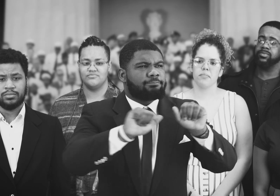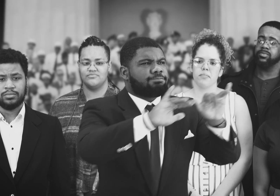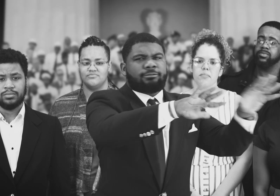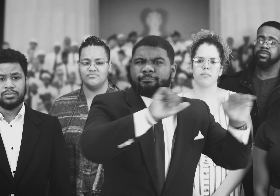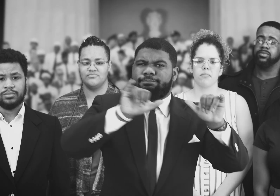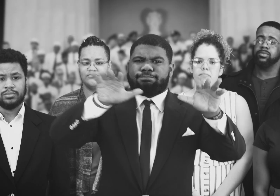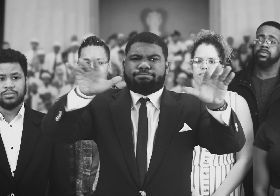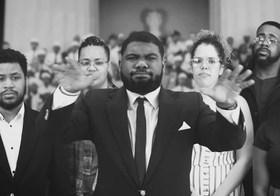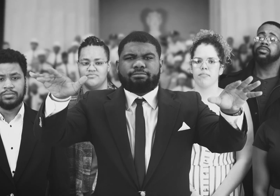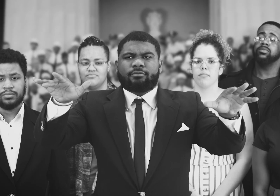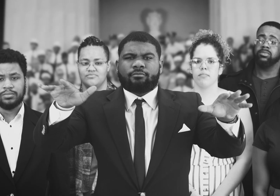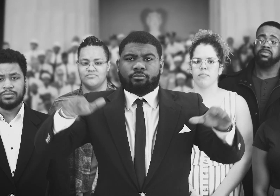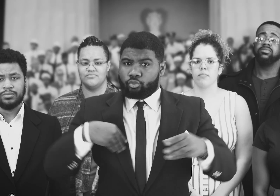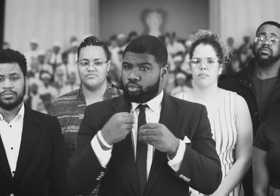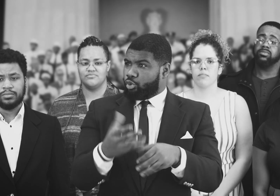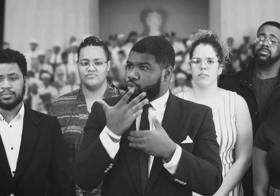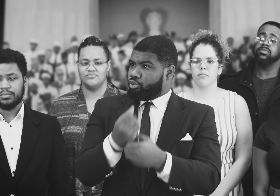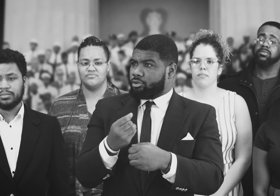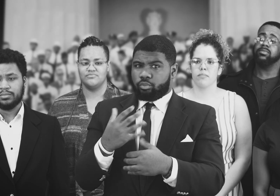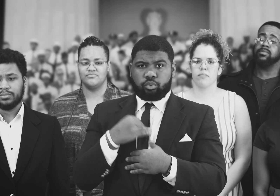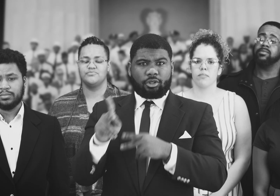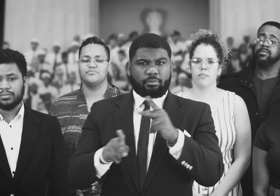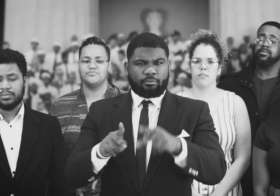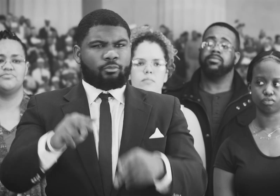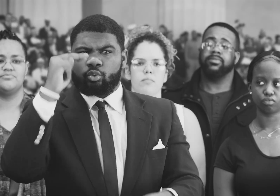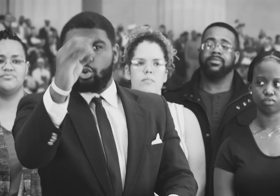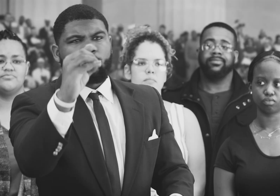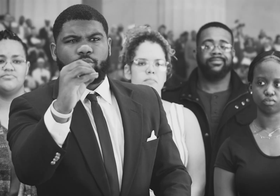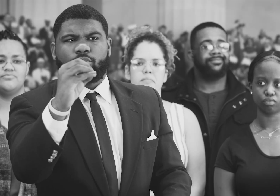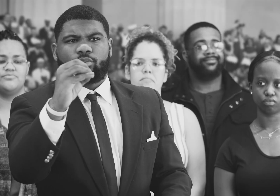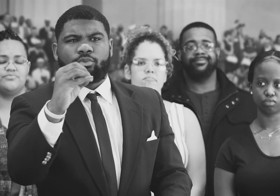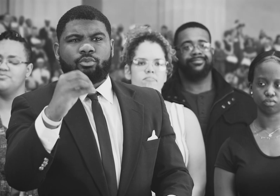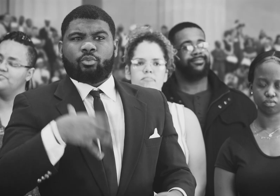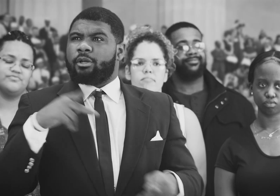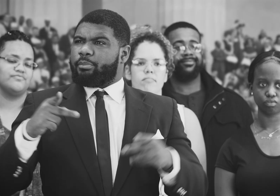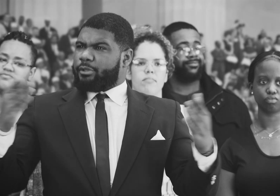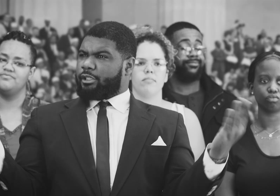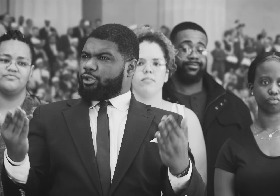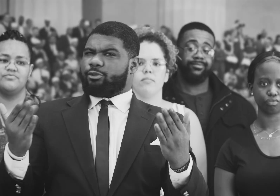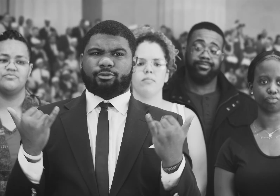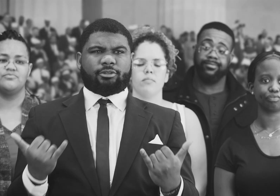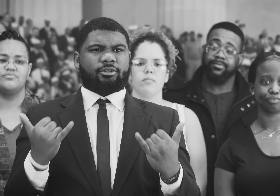The marvelous new militancy which has engulfed the black community must not lead us to a distrust of all white people, for many of our white brothers, as evidenced by their presence